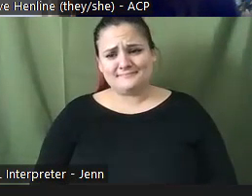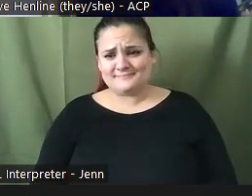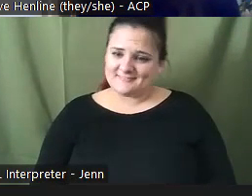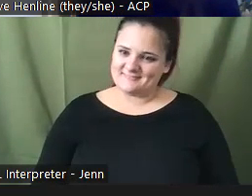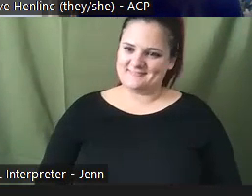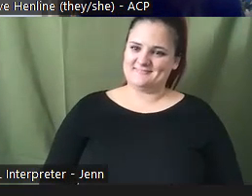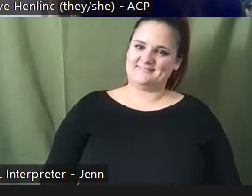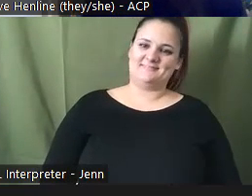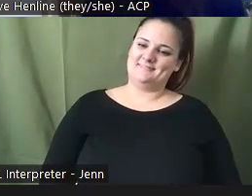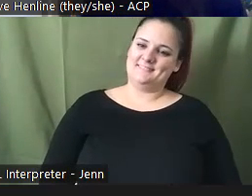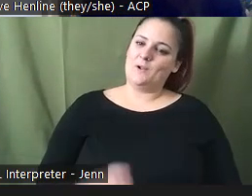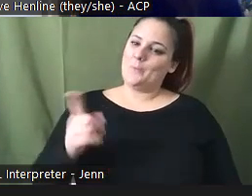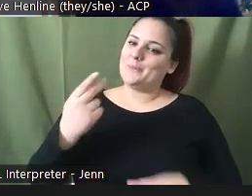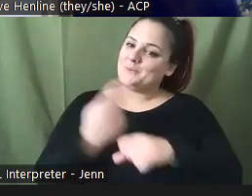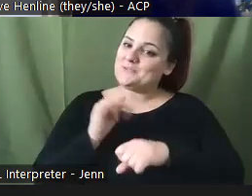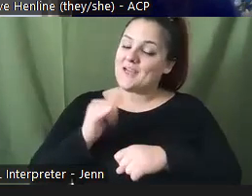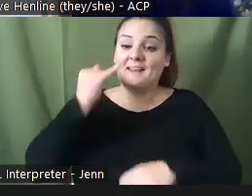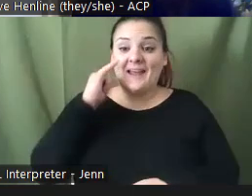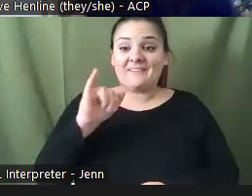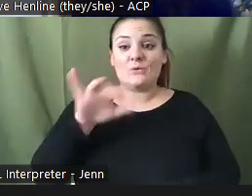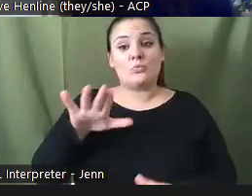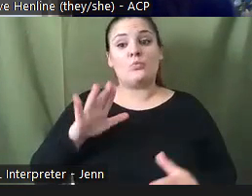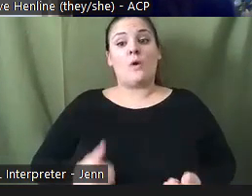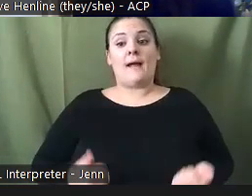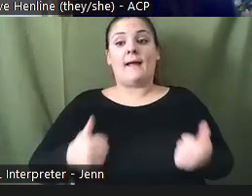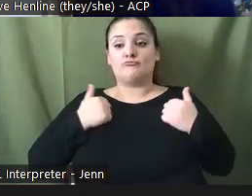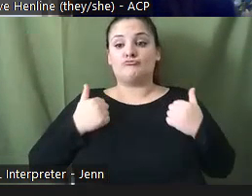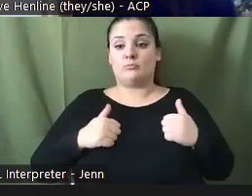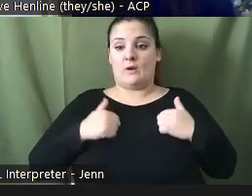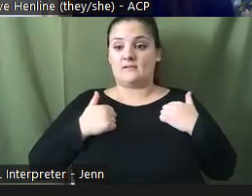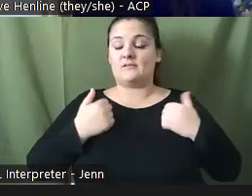to be the address used by a temporary shelter where you're living.